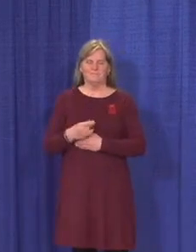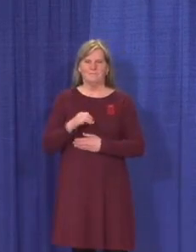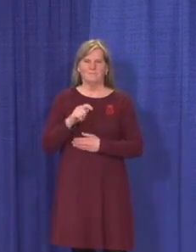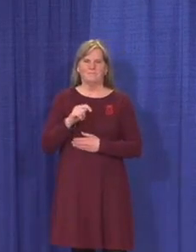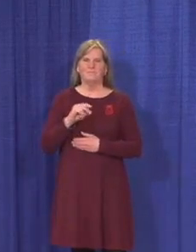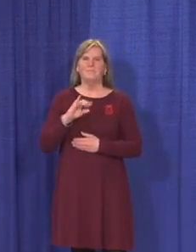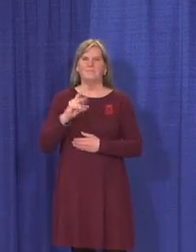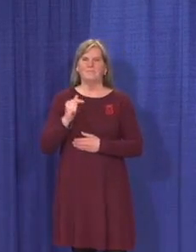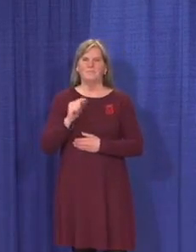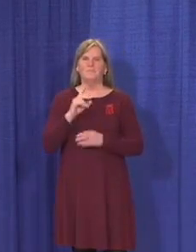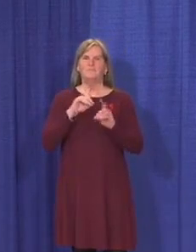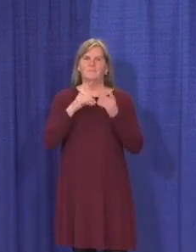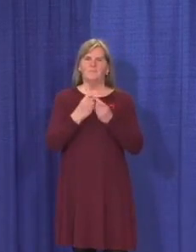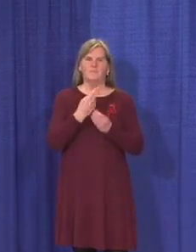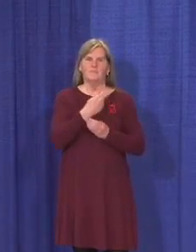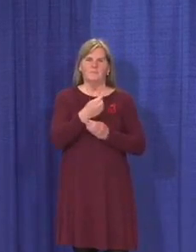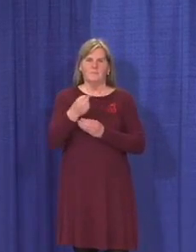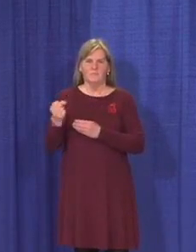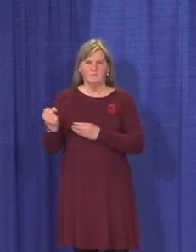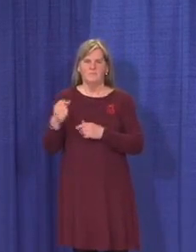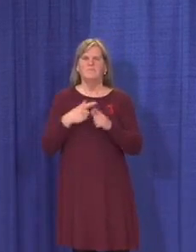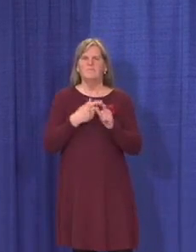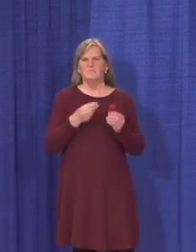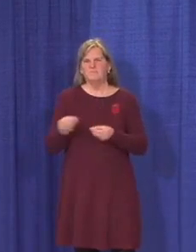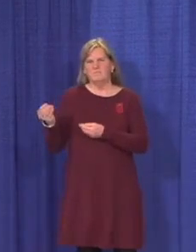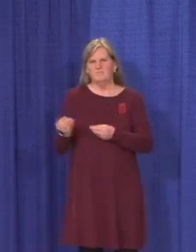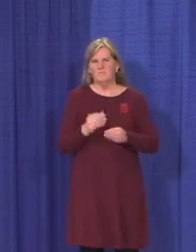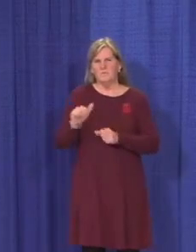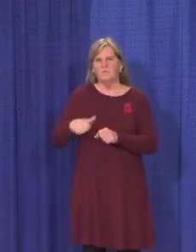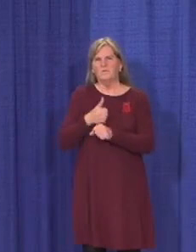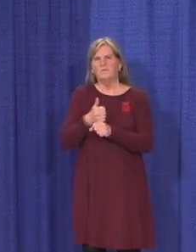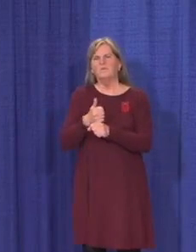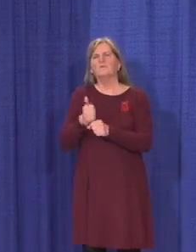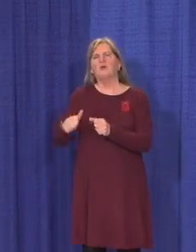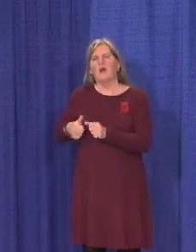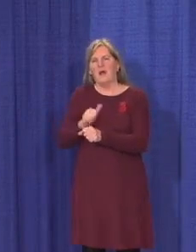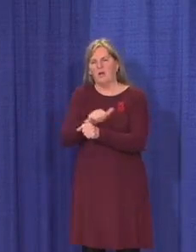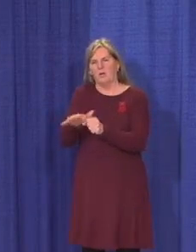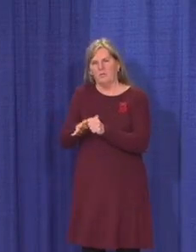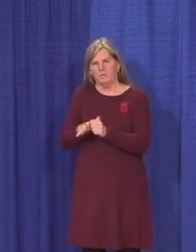Pat: I'm Pat Living with the Department of Health and social services enter moderator